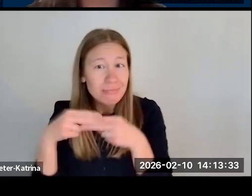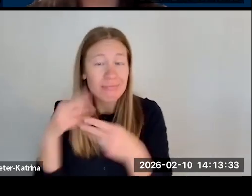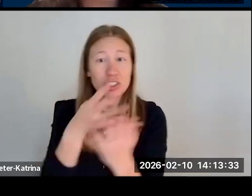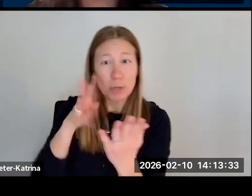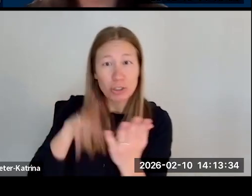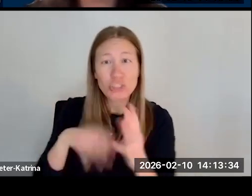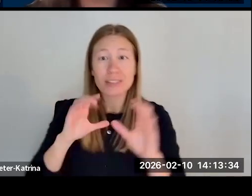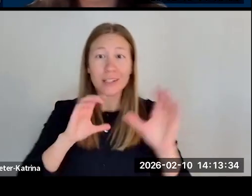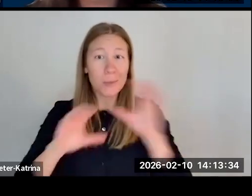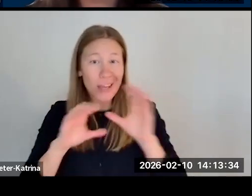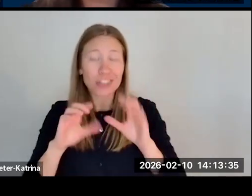and much, much more.